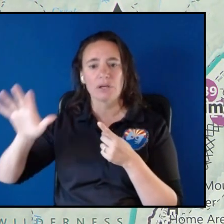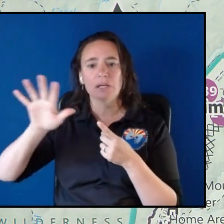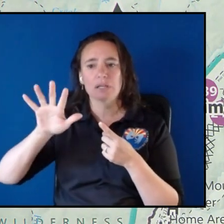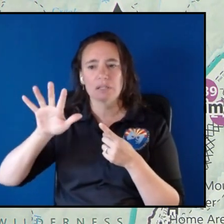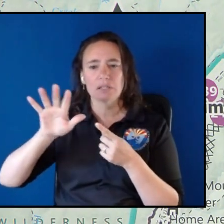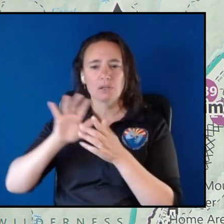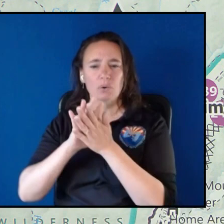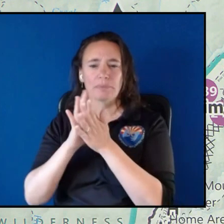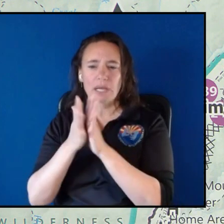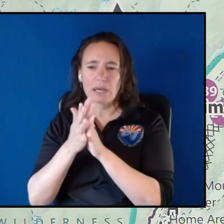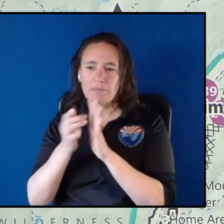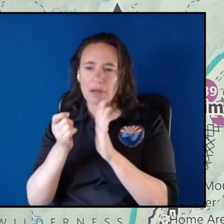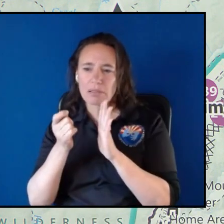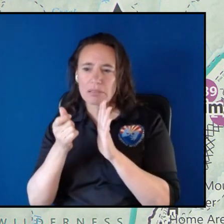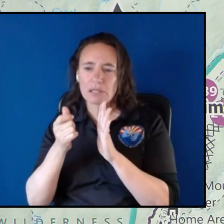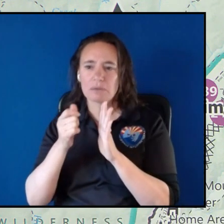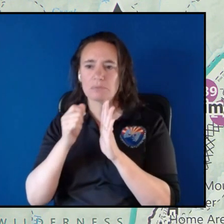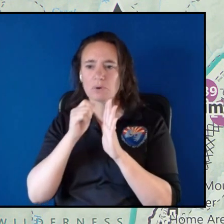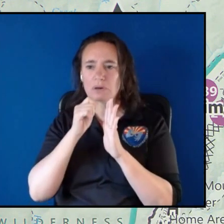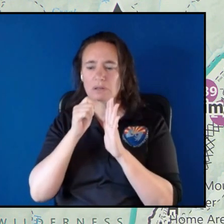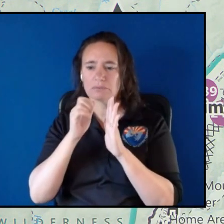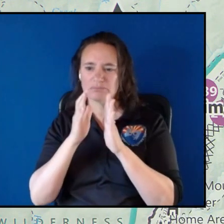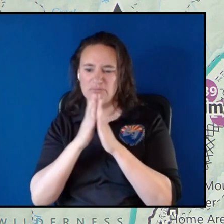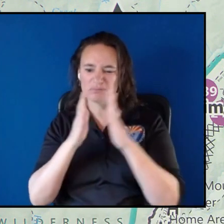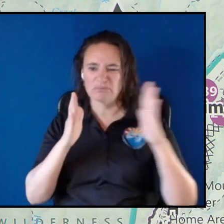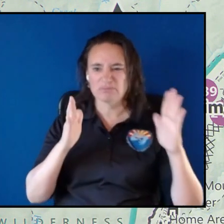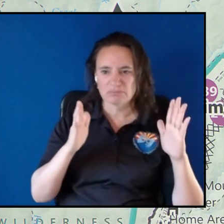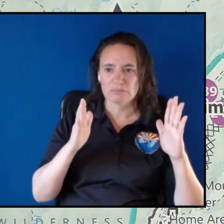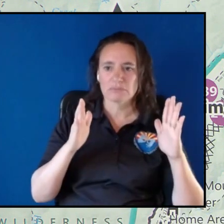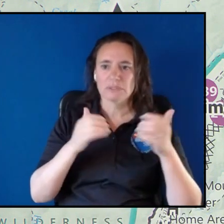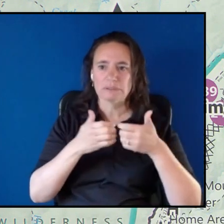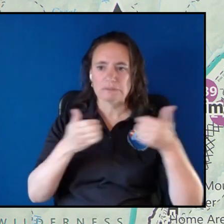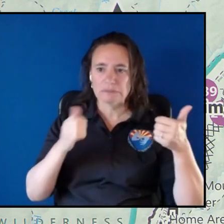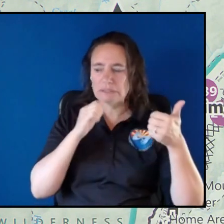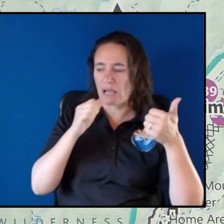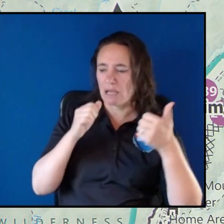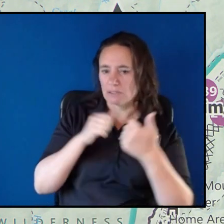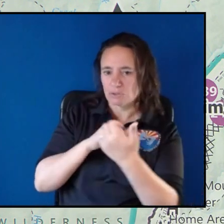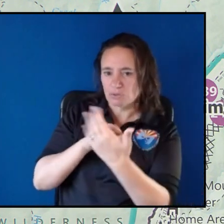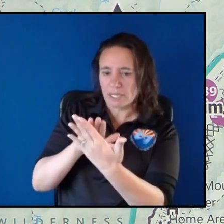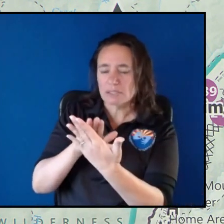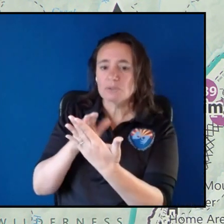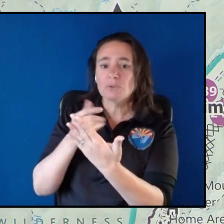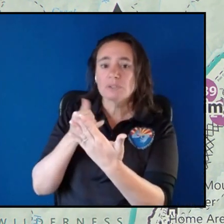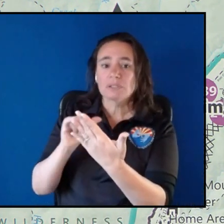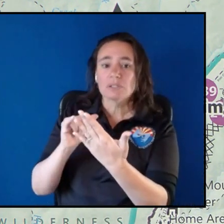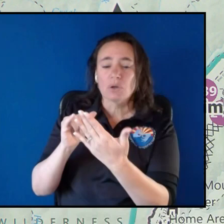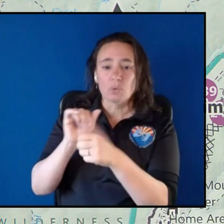indirect with our fire lines. In that area we're still working on improving those lines and strengthening those lines as